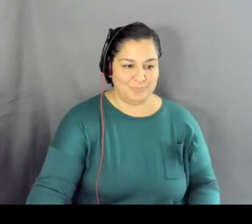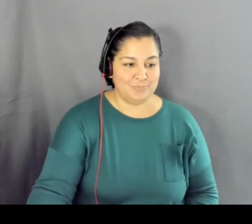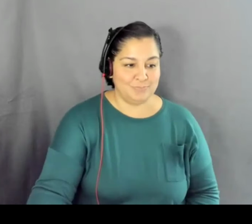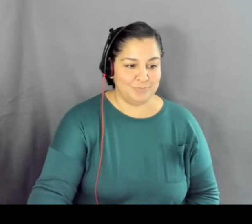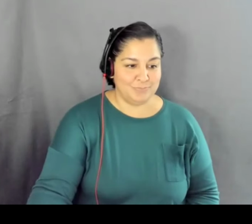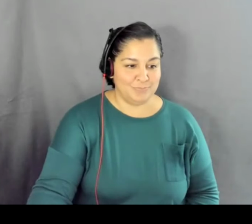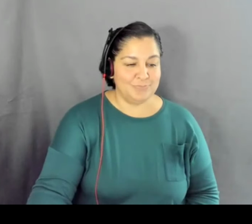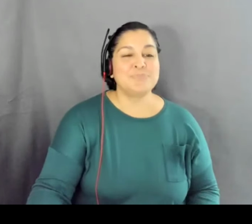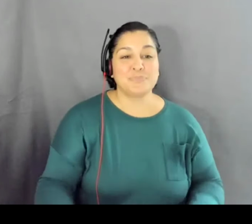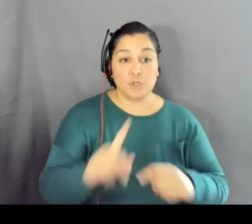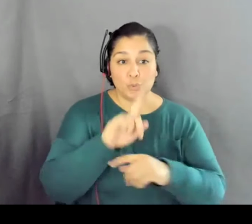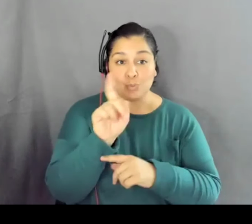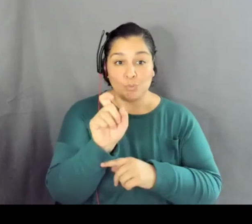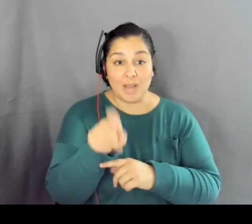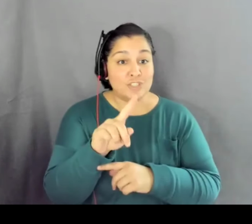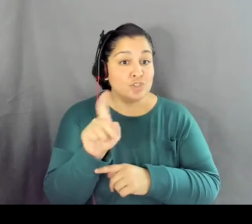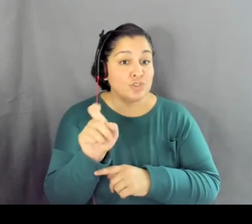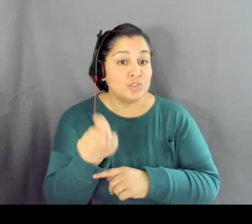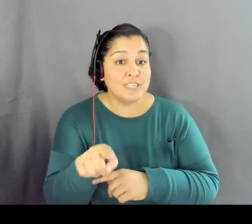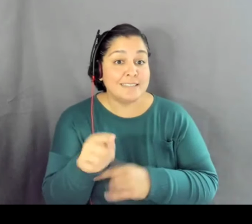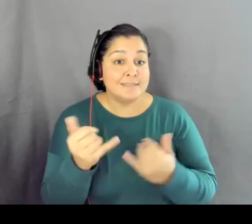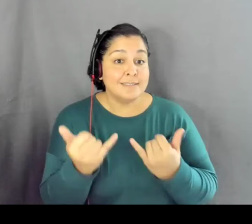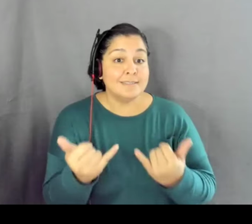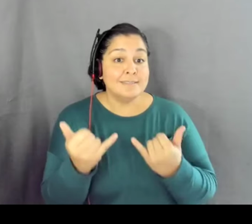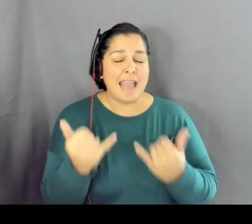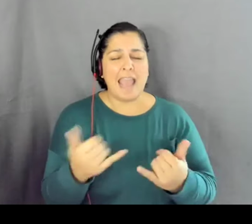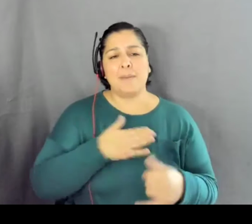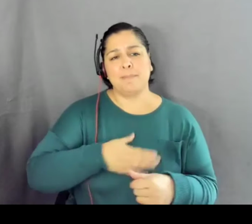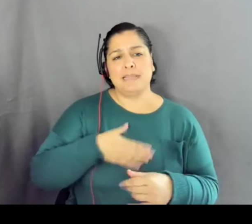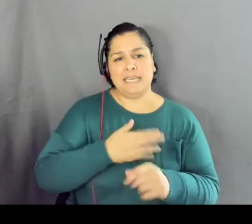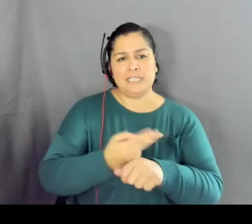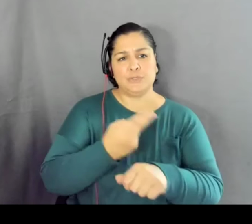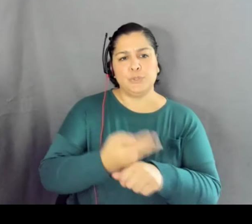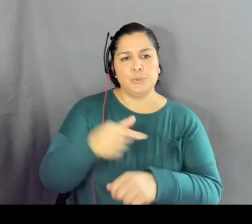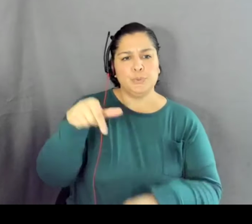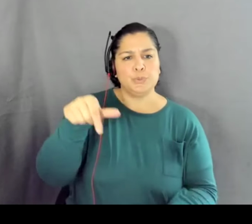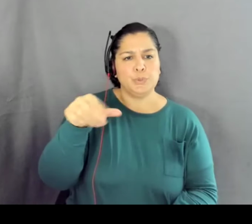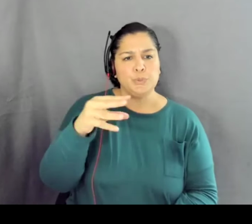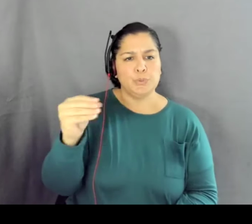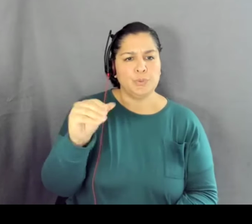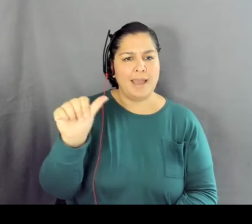For questions this afternoon, we ask that you please use the Q&A button at the bottom of your screen.